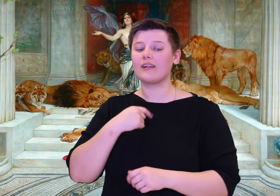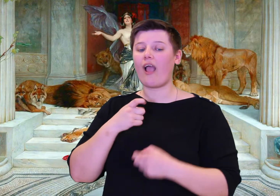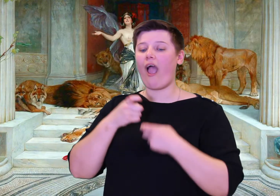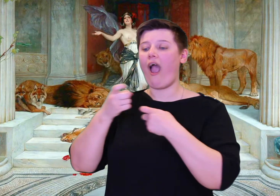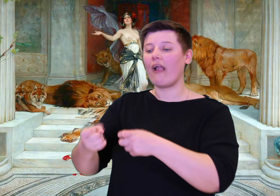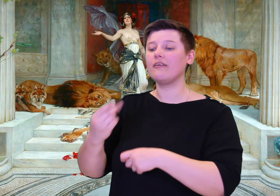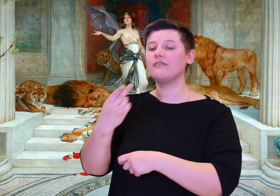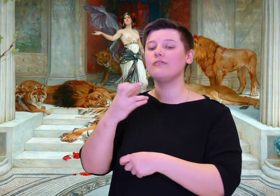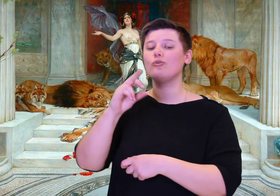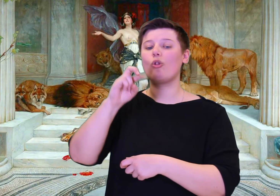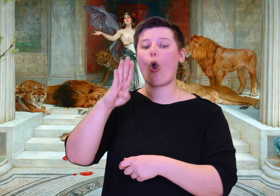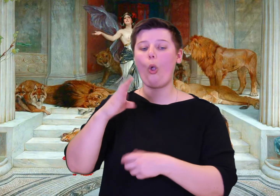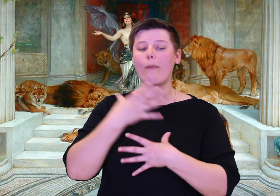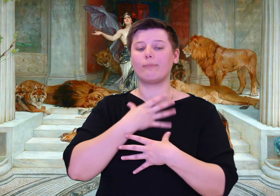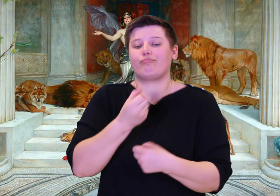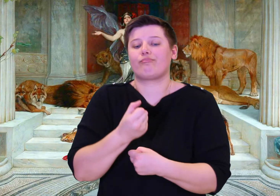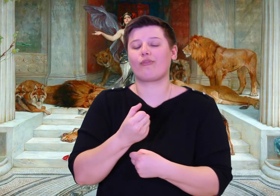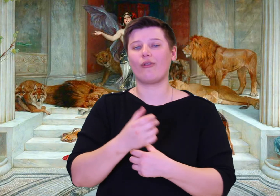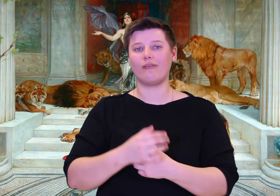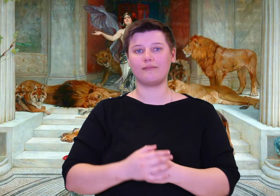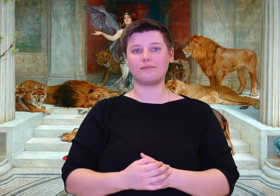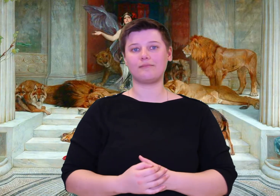into Circe's house.